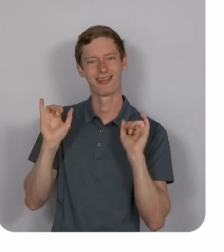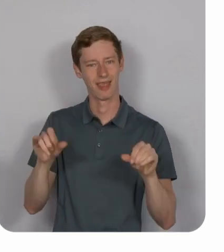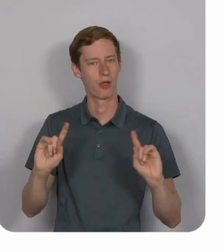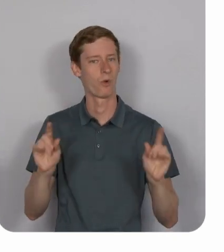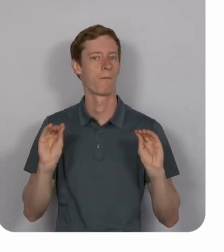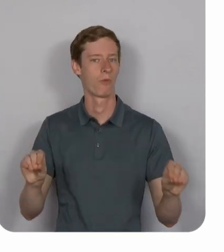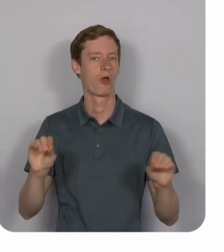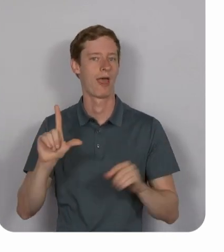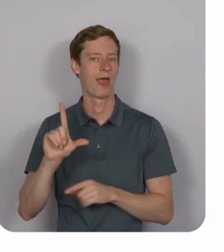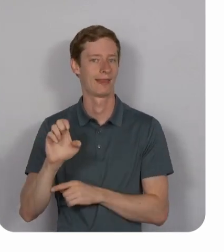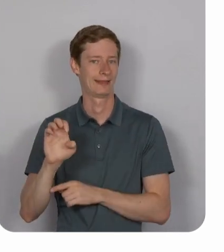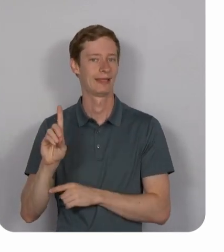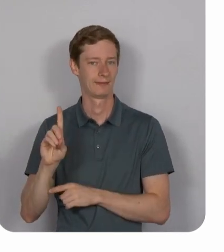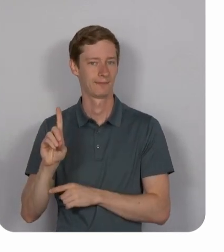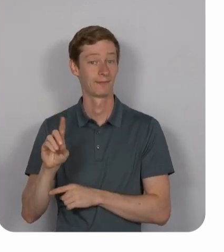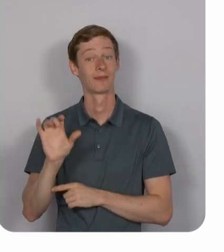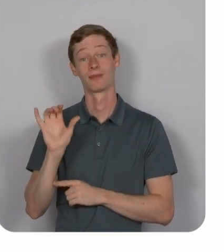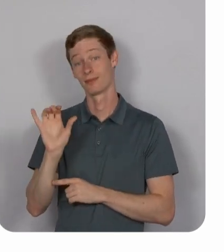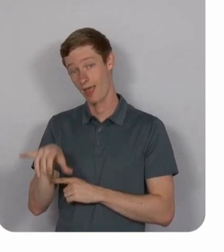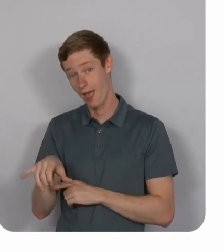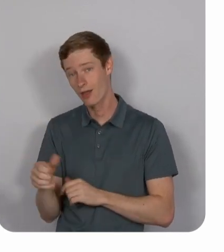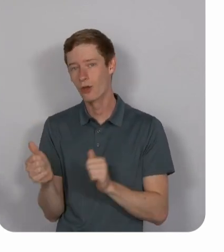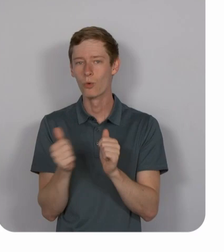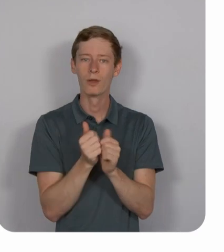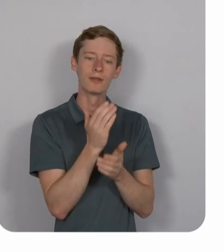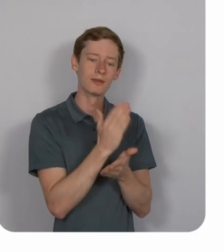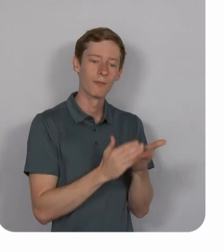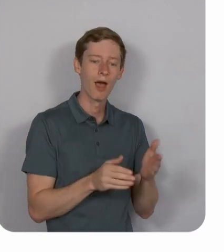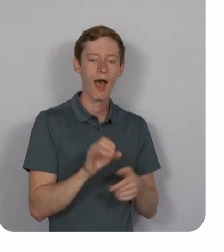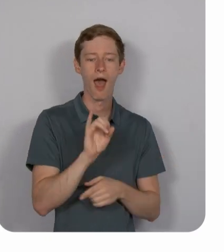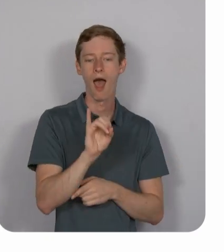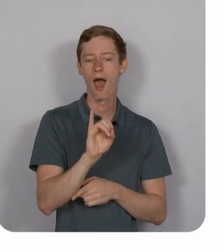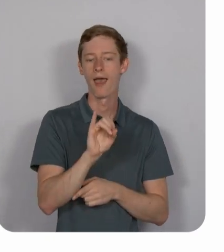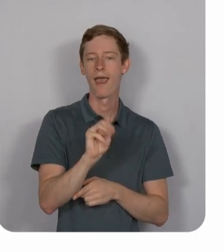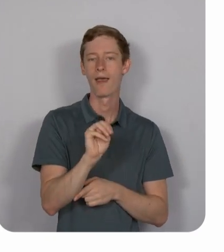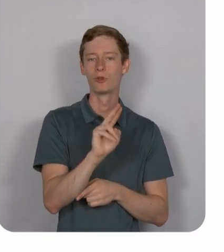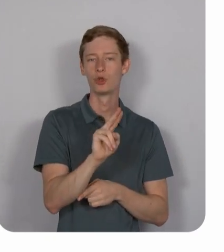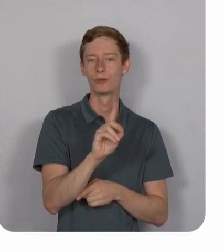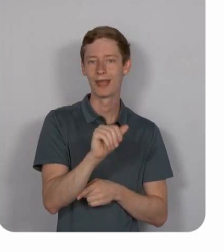This combined with some good use of the IMU data, along with some smart AI models,